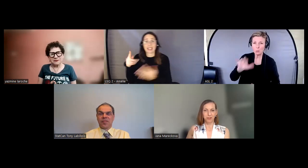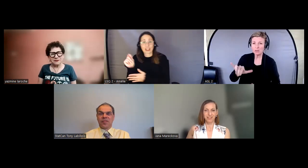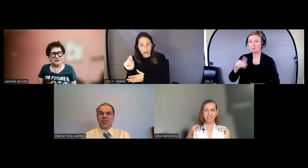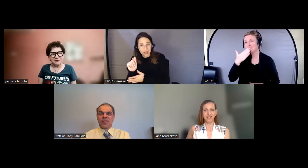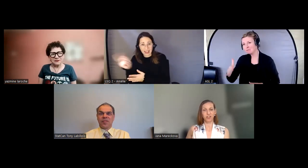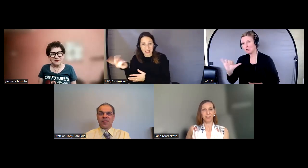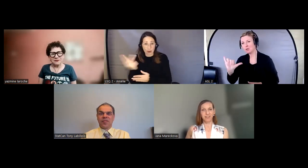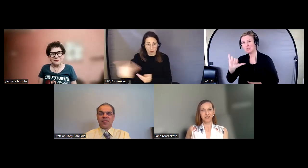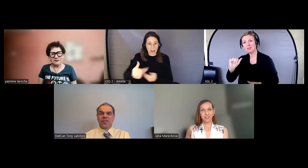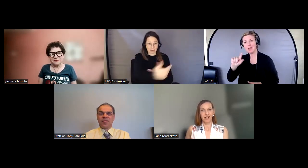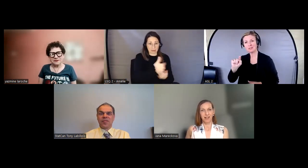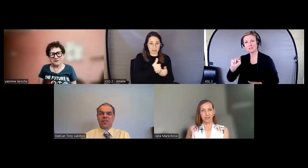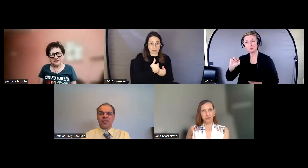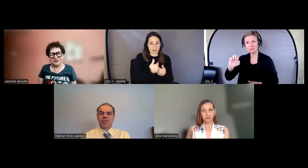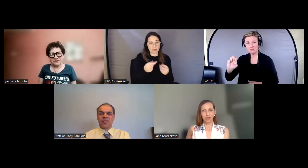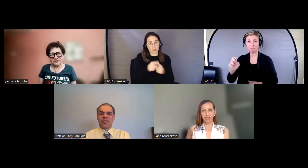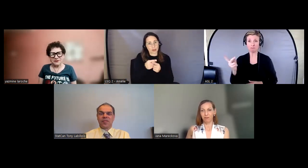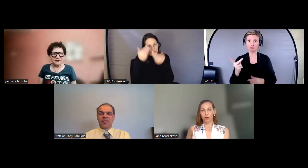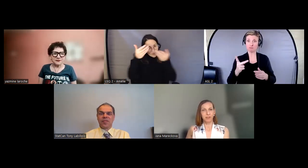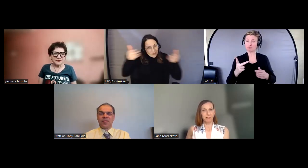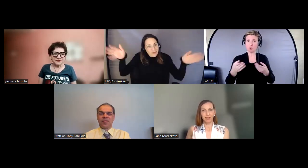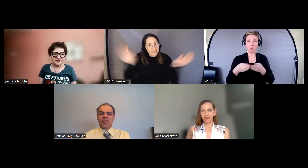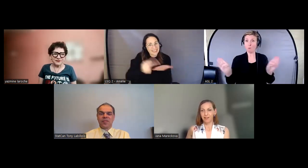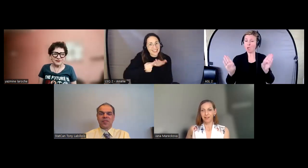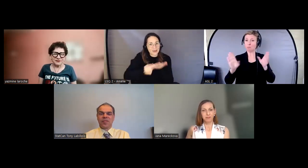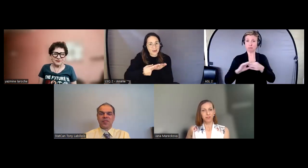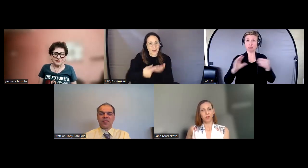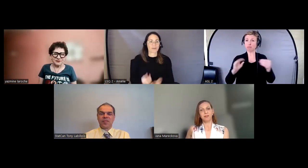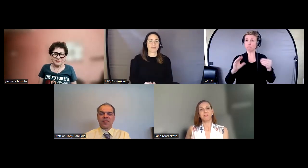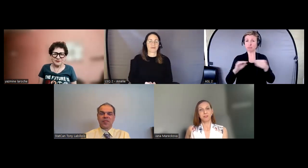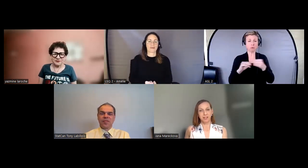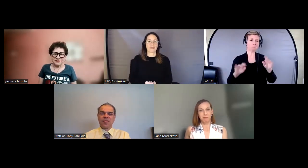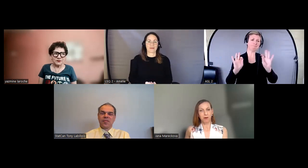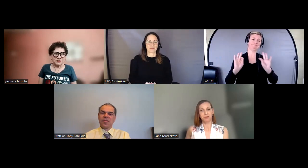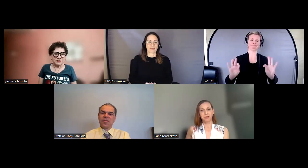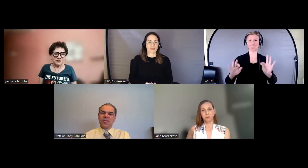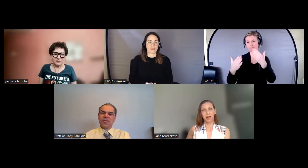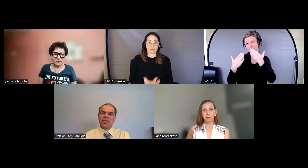the discussion it was very informative and gives us all something to think about to help